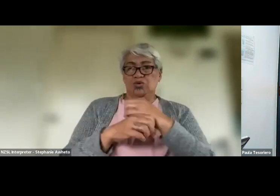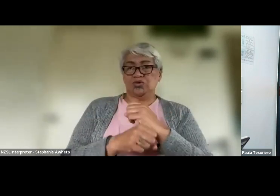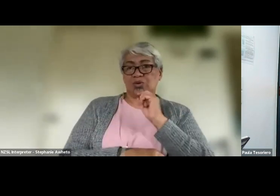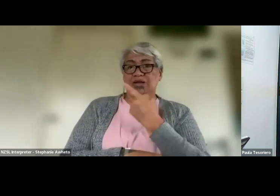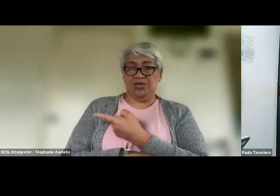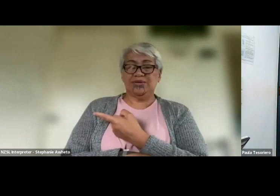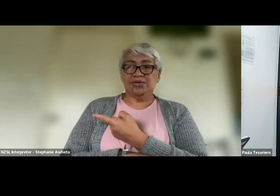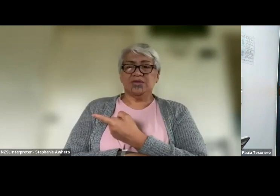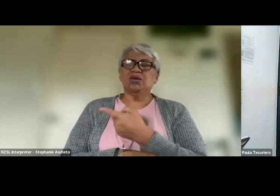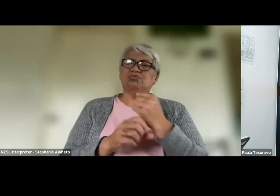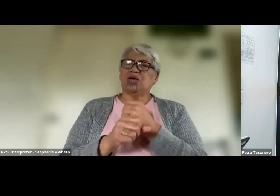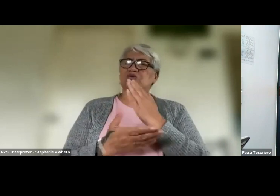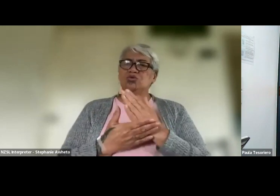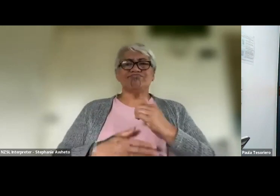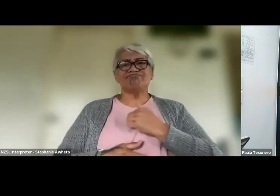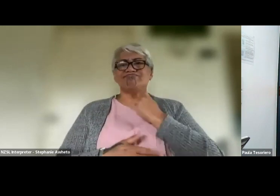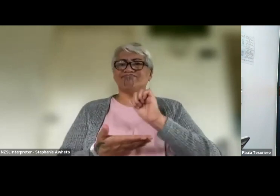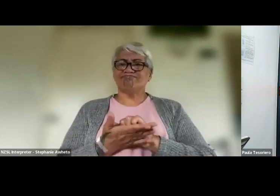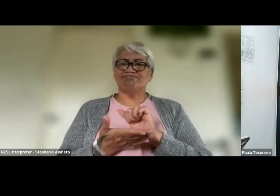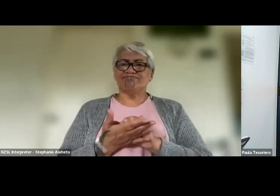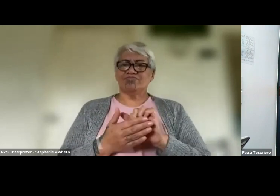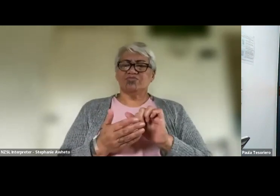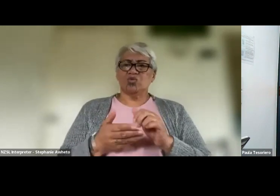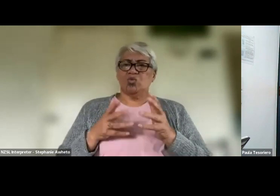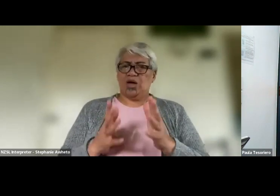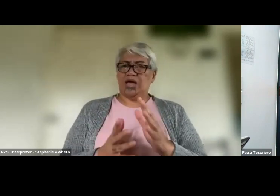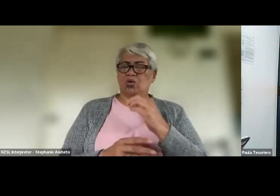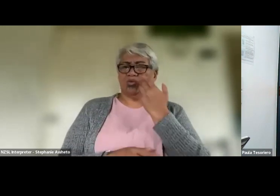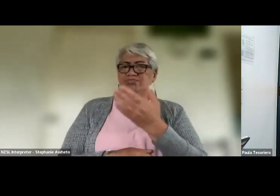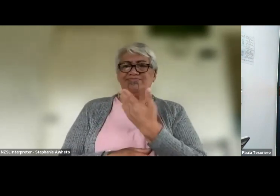that we do this in the appropriate way.